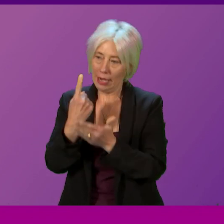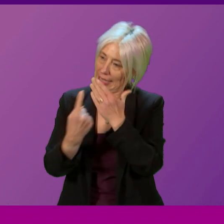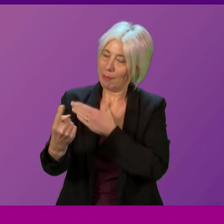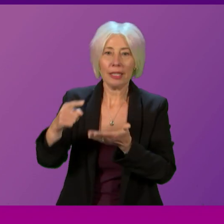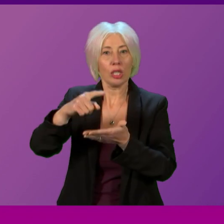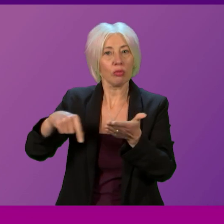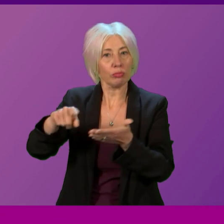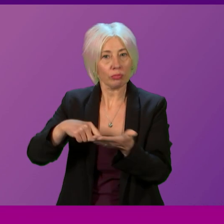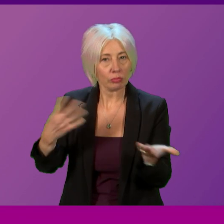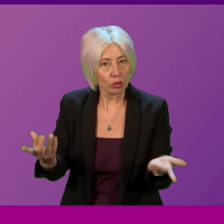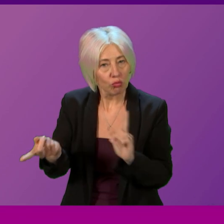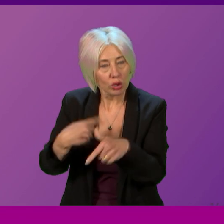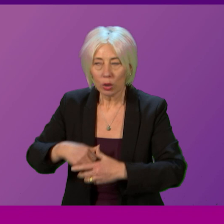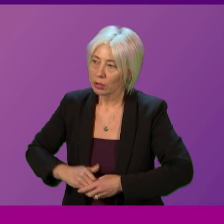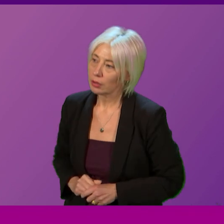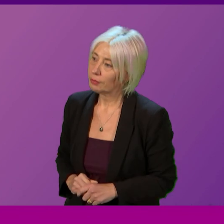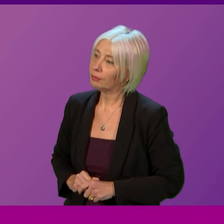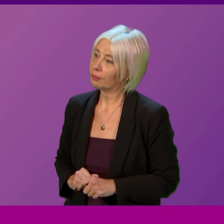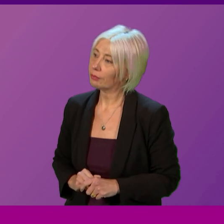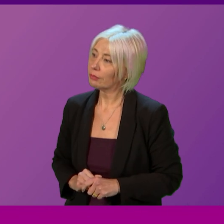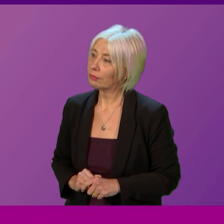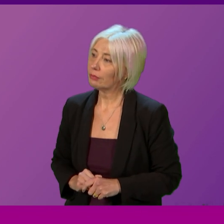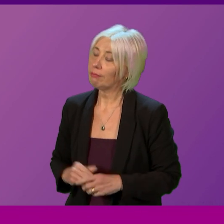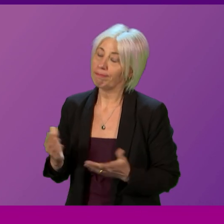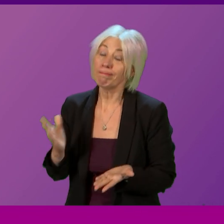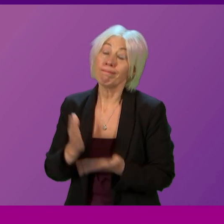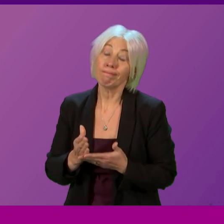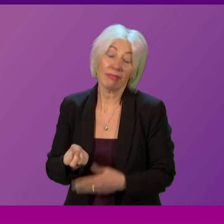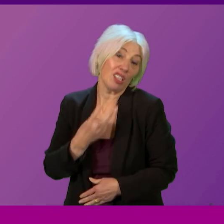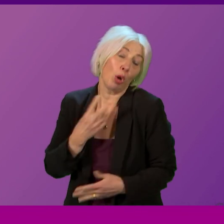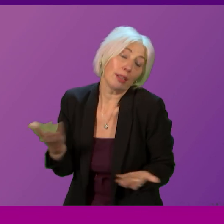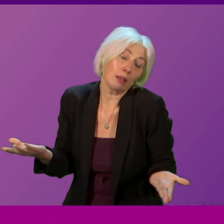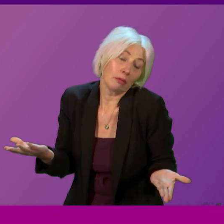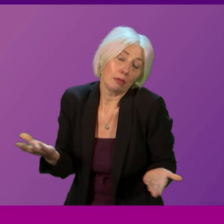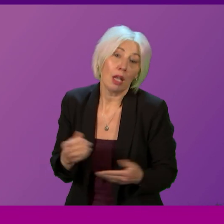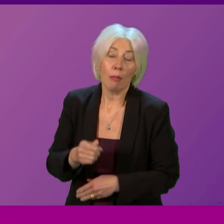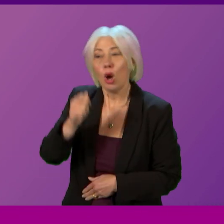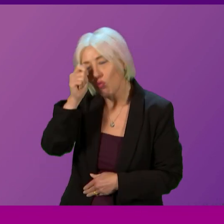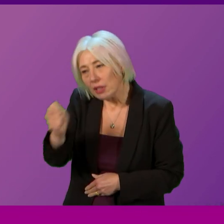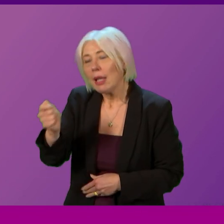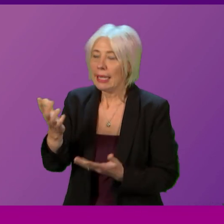Although I am of course disappointed by it, I respect and accept the Supreme Court’s